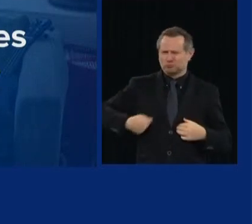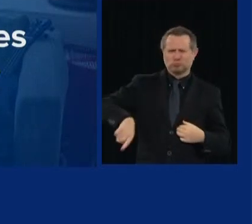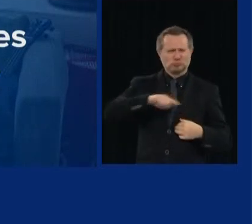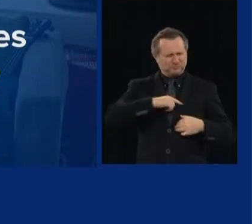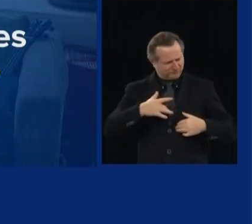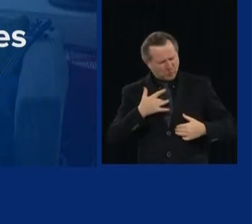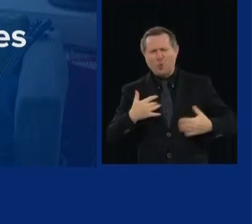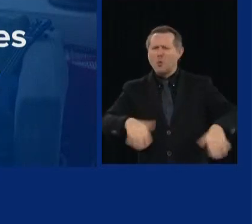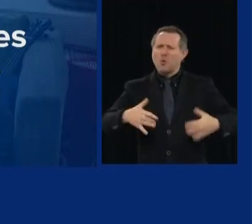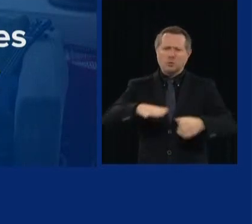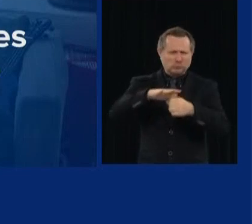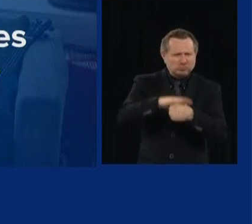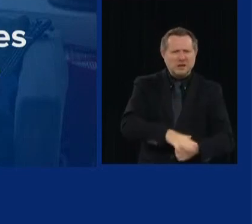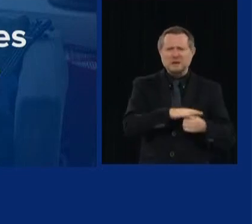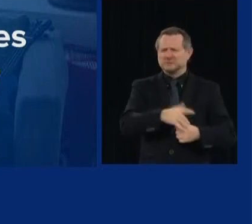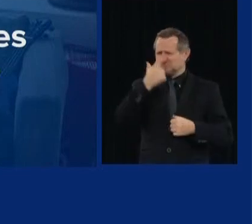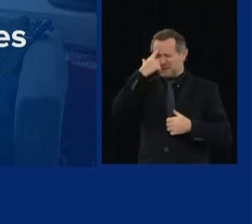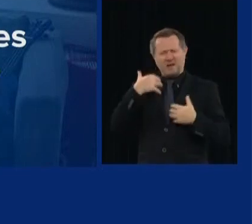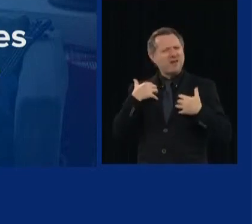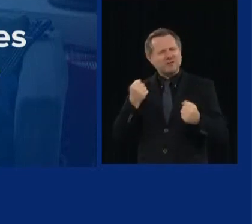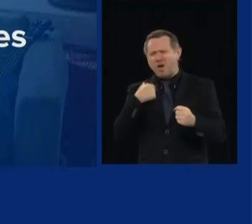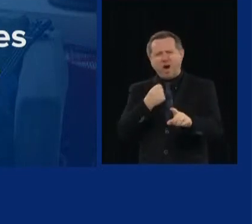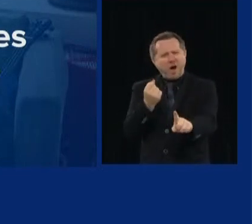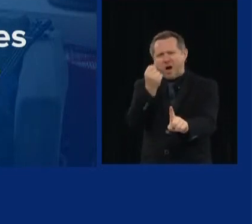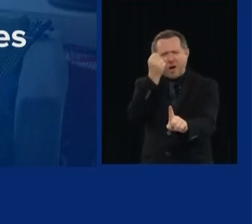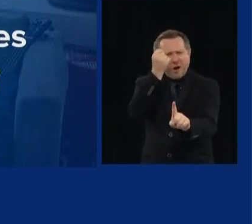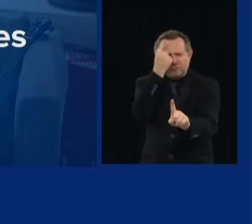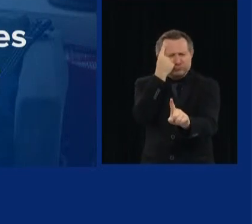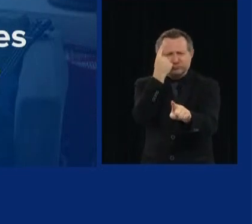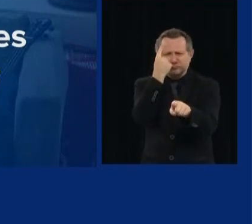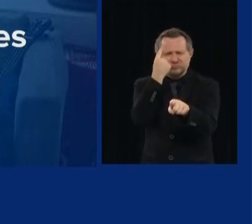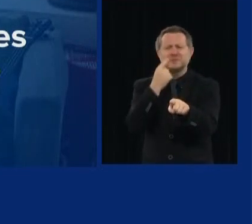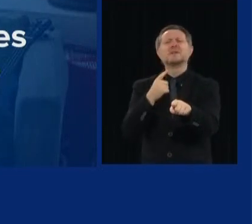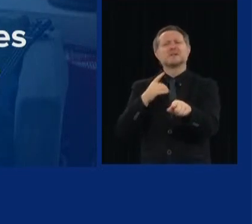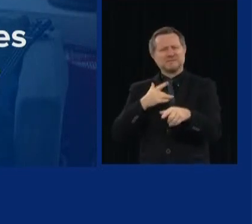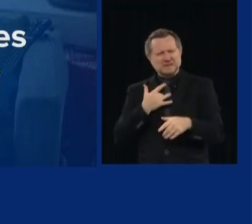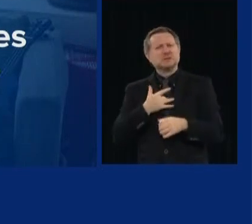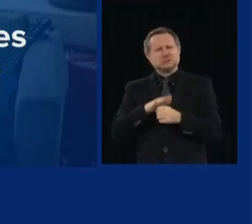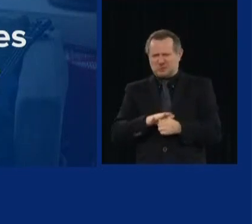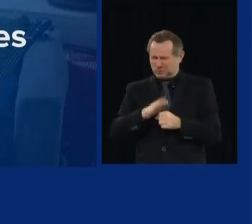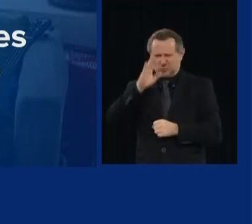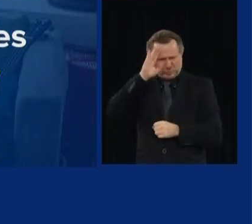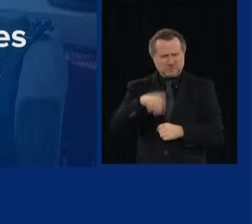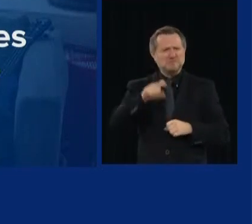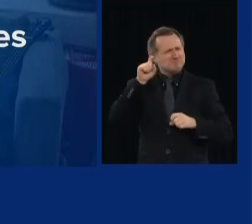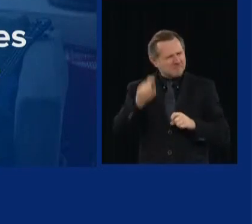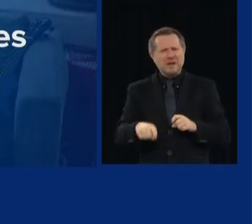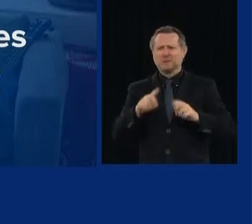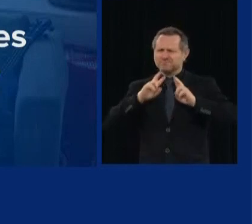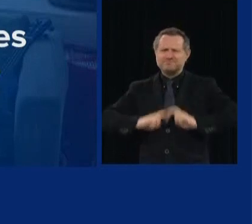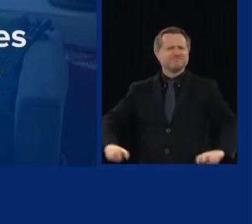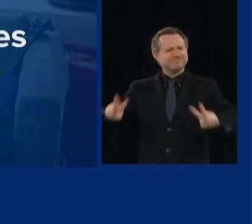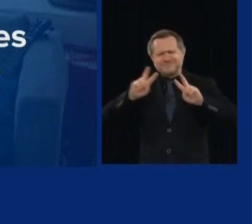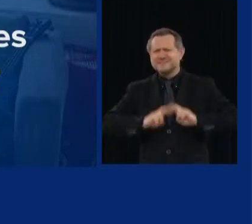BUT ESPECIALLY NOW. OF COURSE IS GOING TO BE MENTAL HEALTH ISSUES.